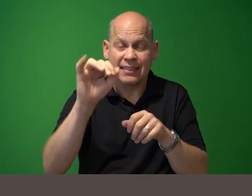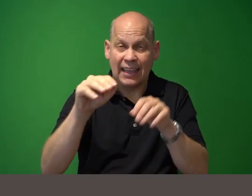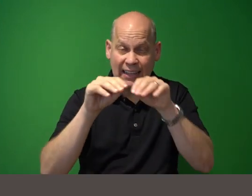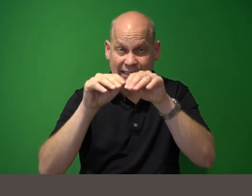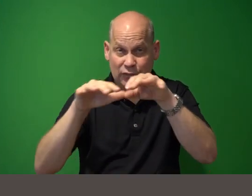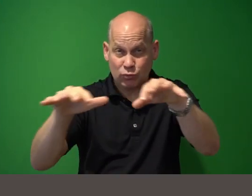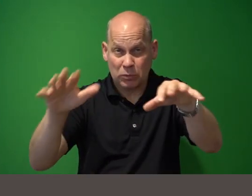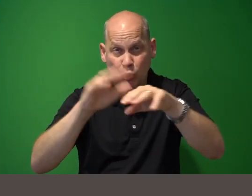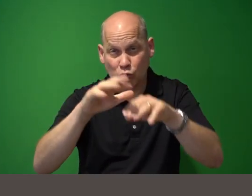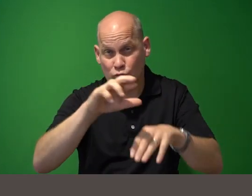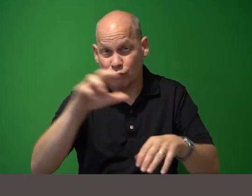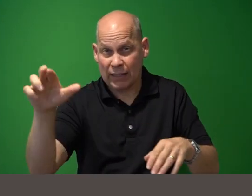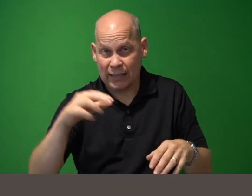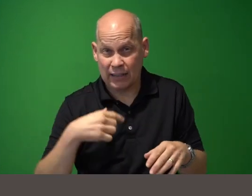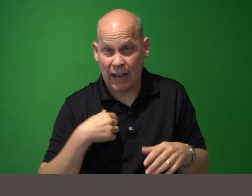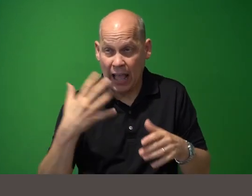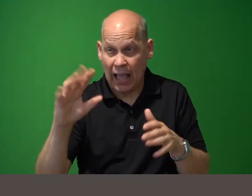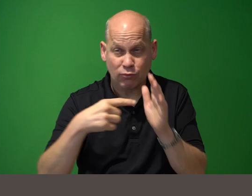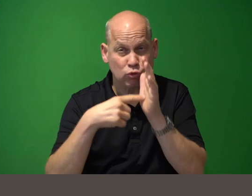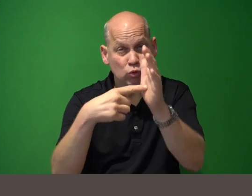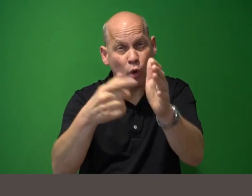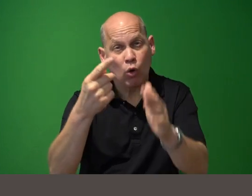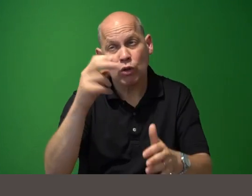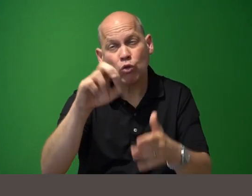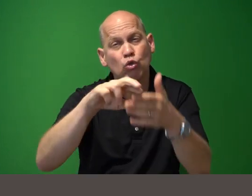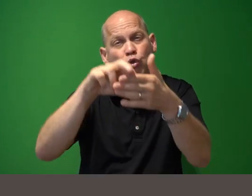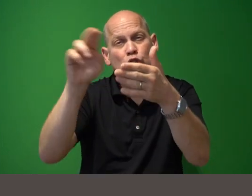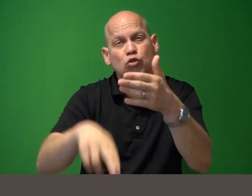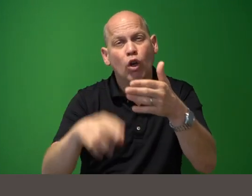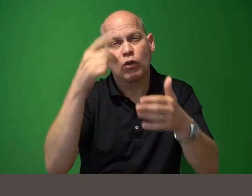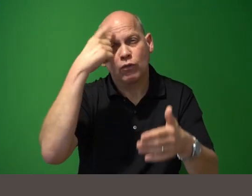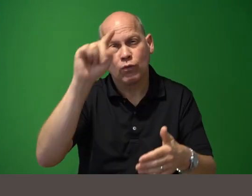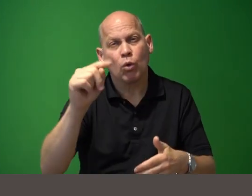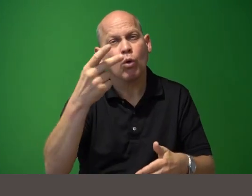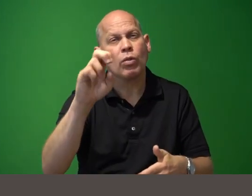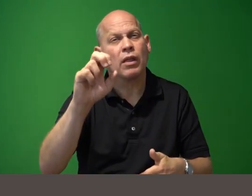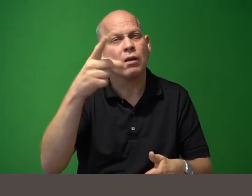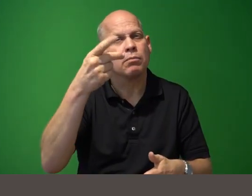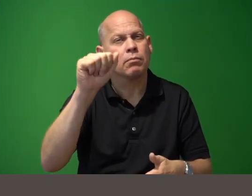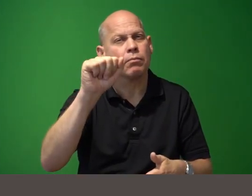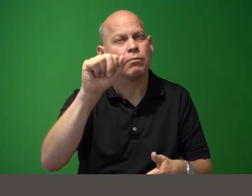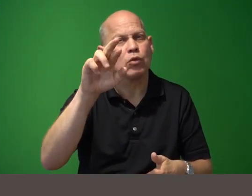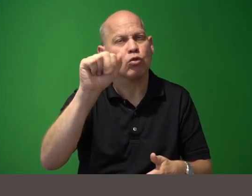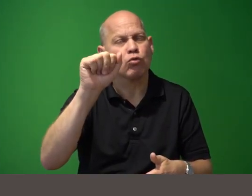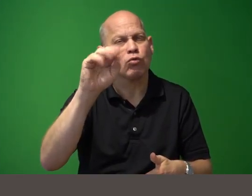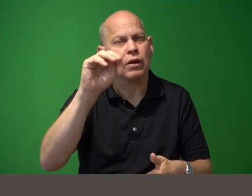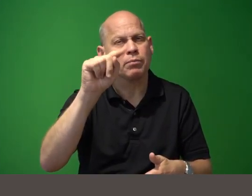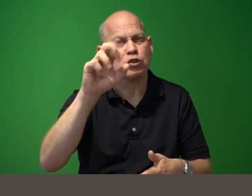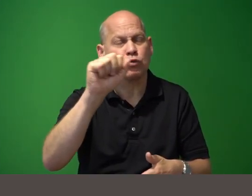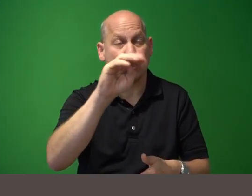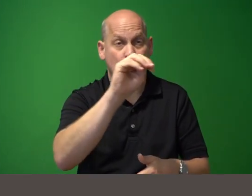And on the right, I've shown the results for the parameters mu xi and sigma.